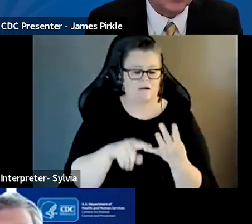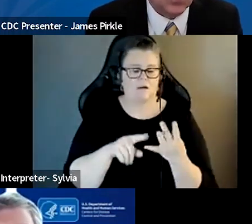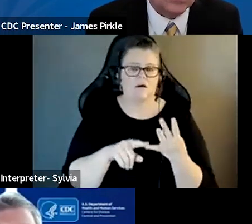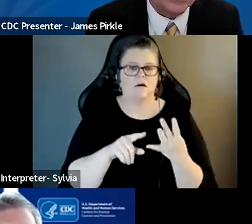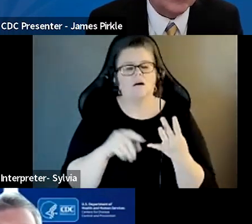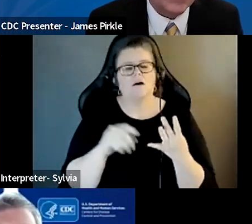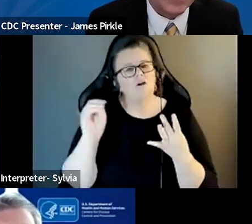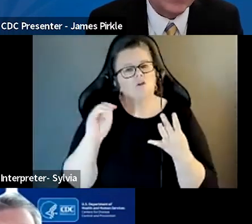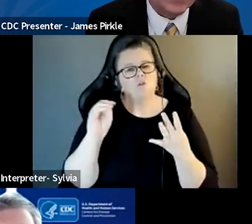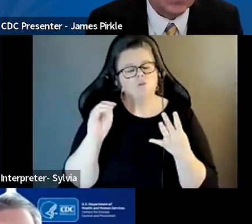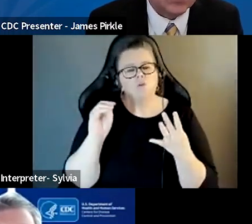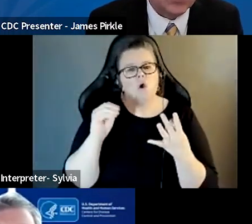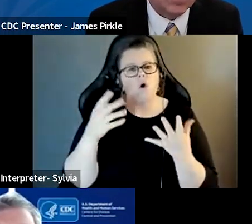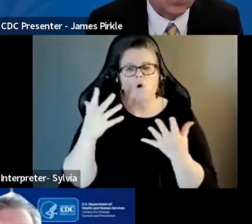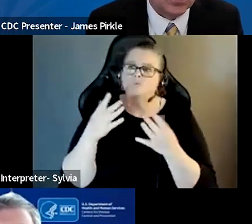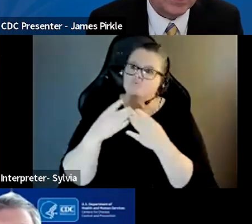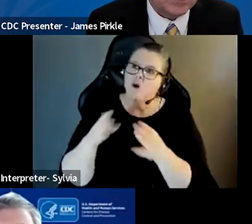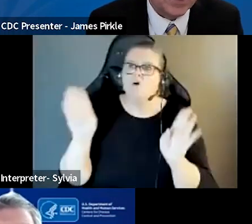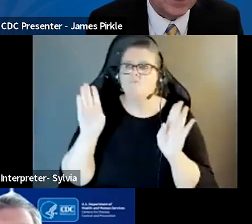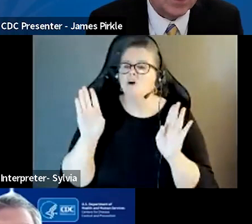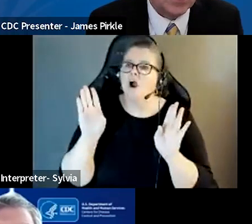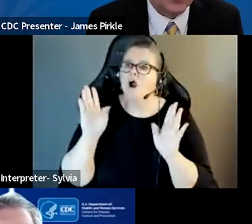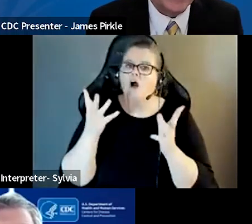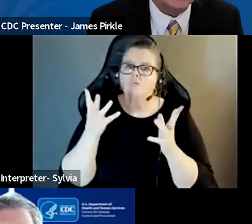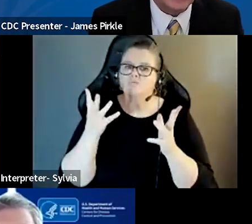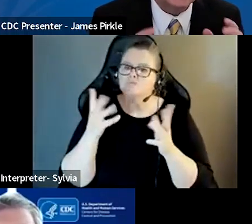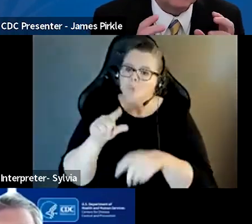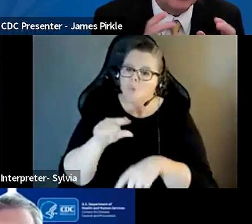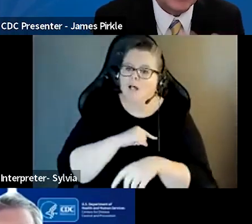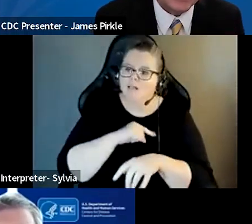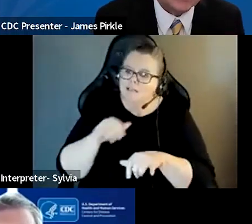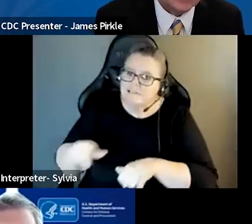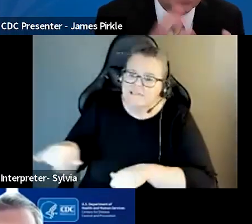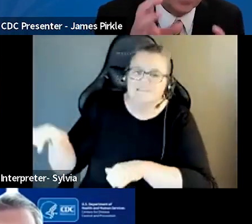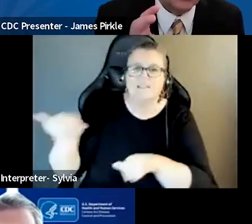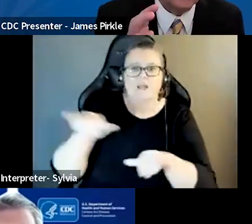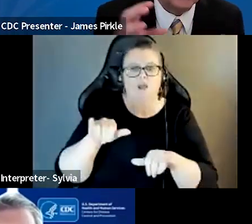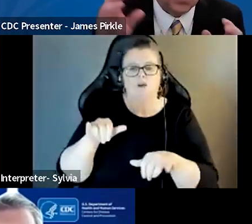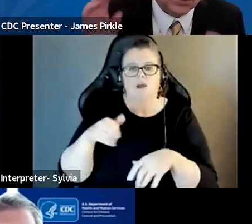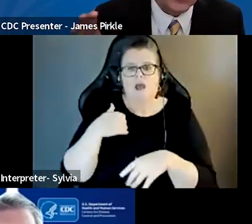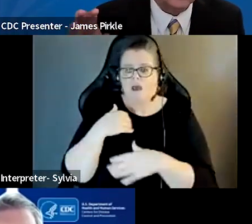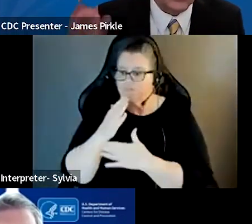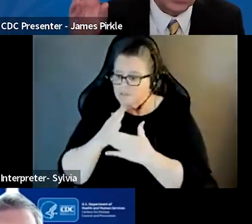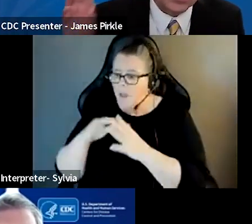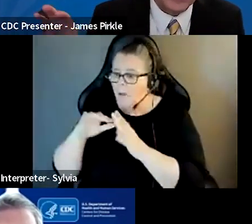of quality standards that was uniformly accepted. We had lots of pockets of people who had worked on quality